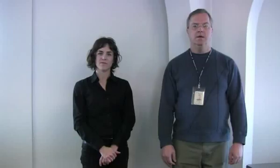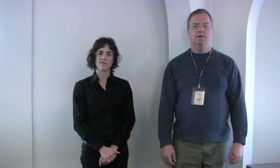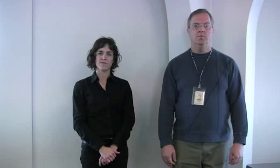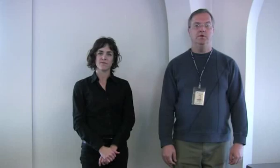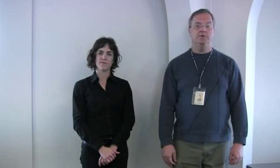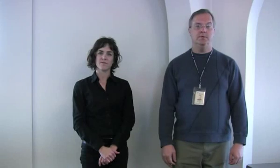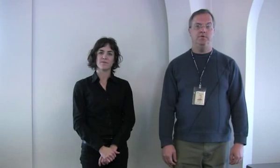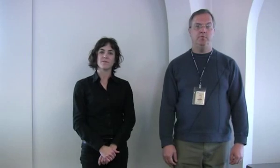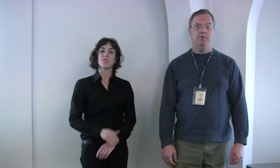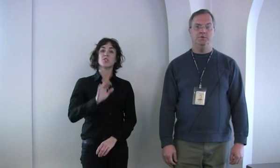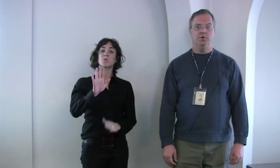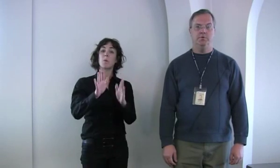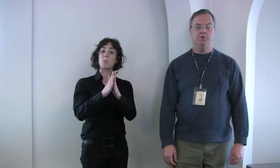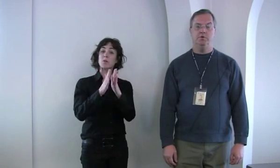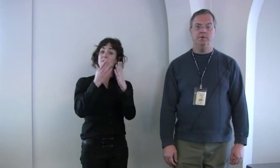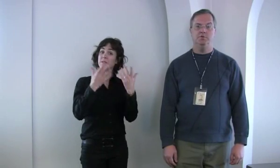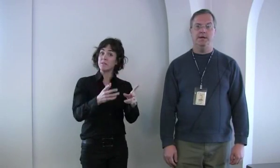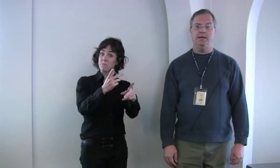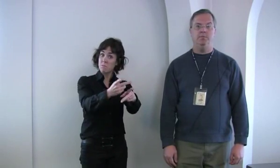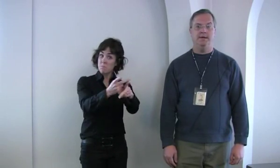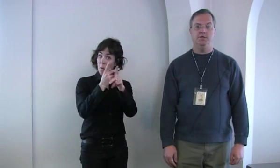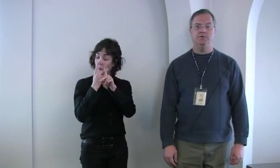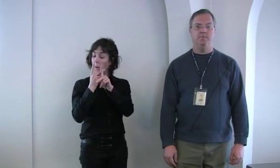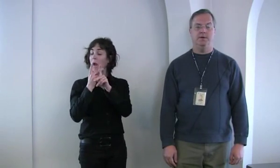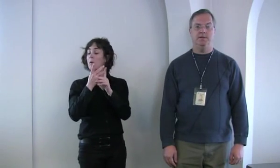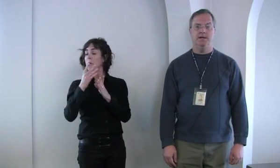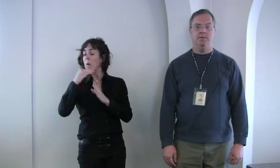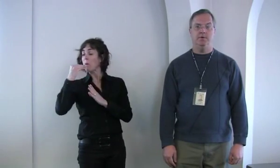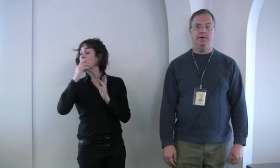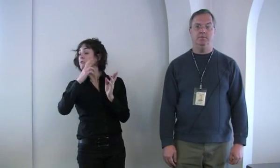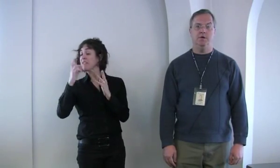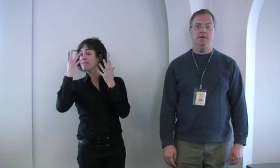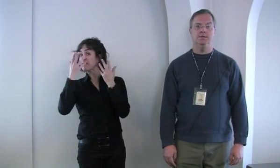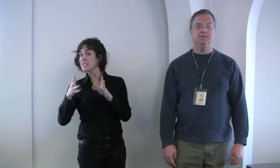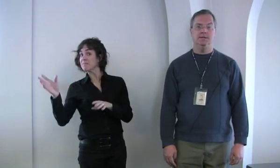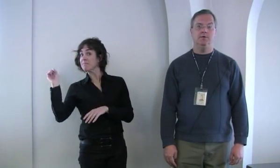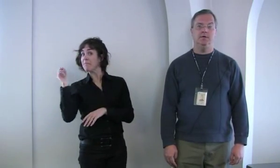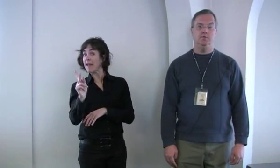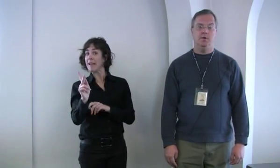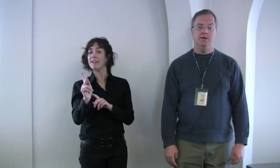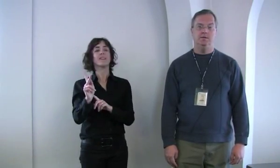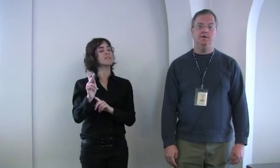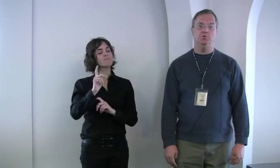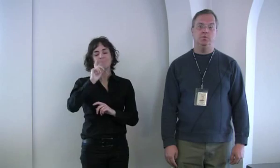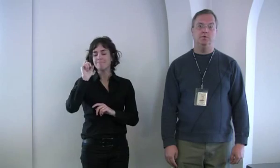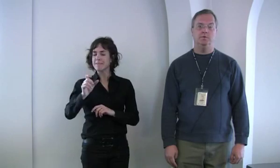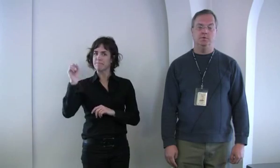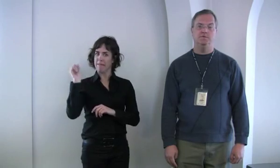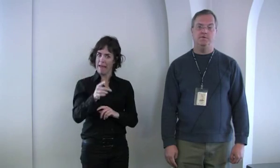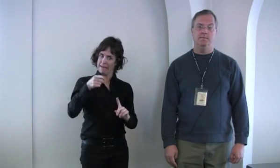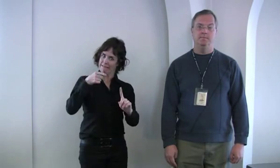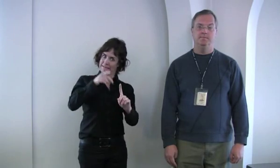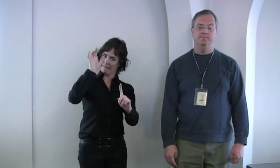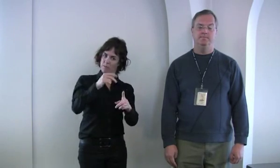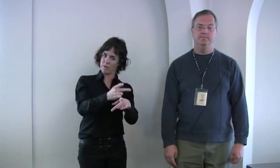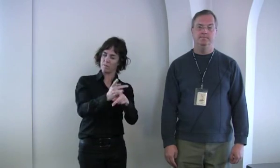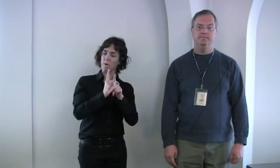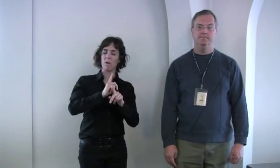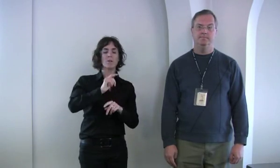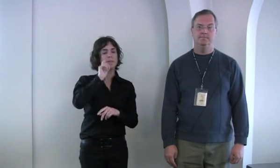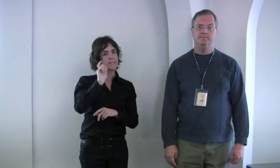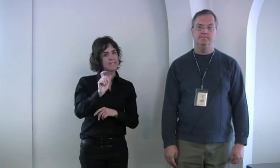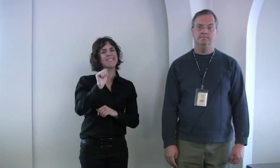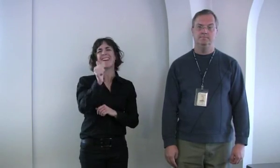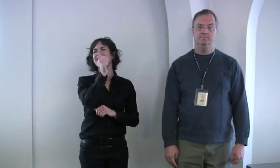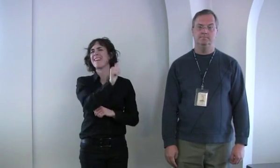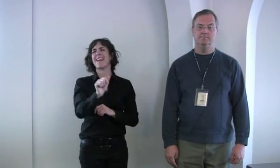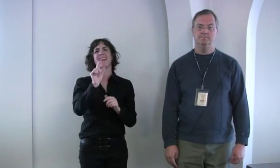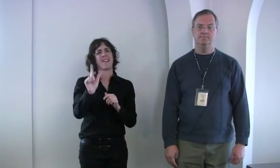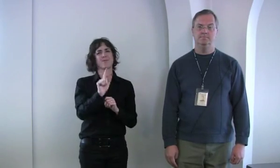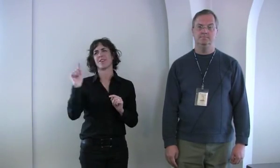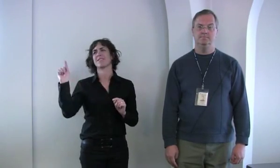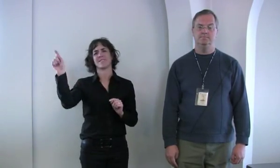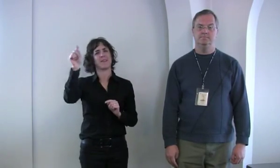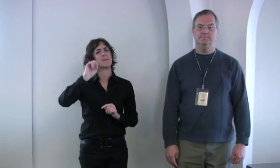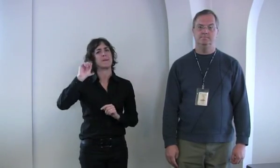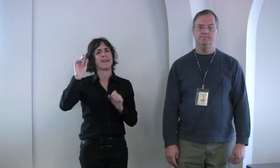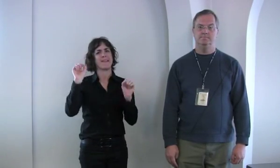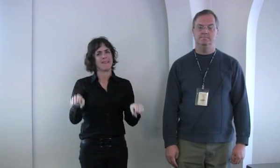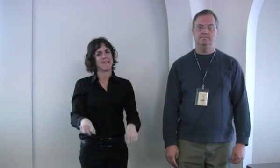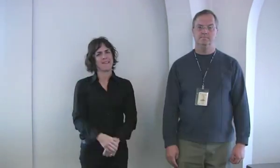You can return books to any library.